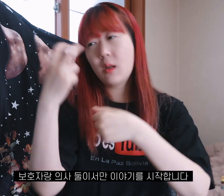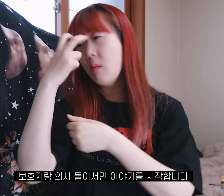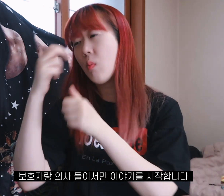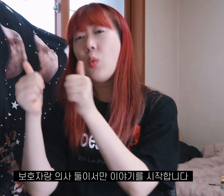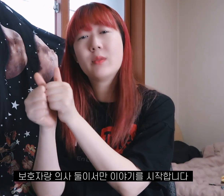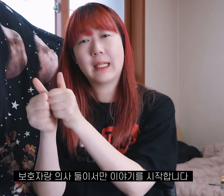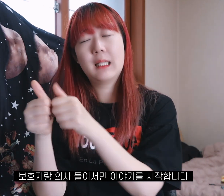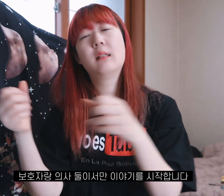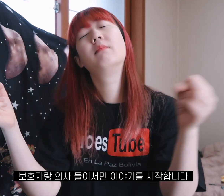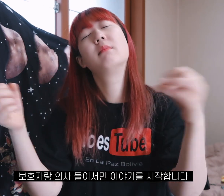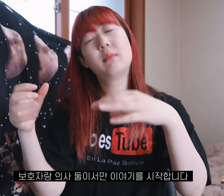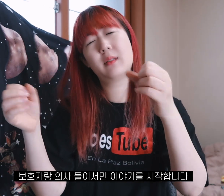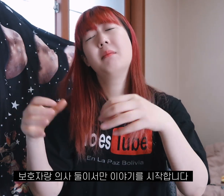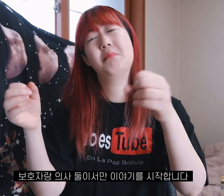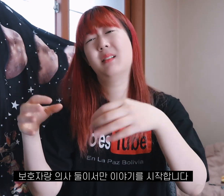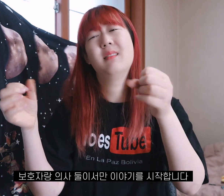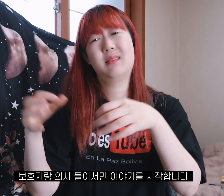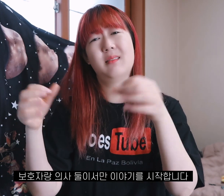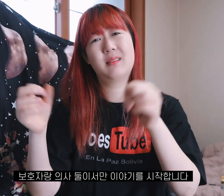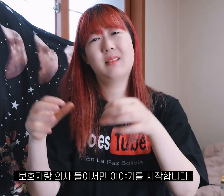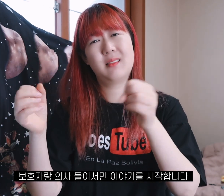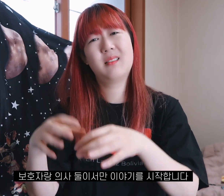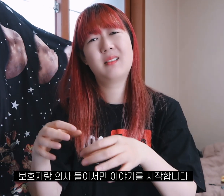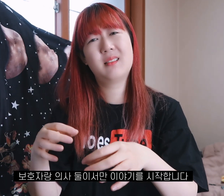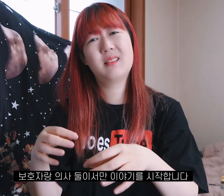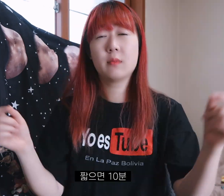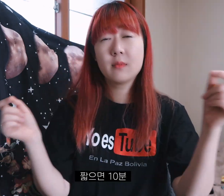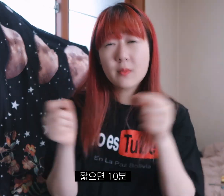Only the guardian and the doctor start the conversation.